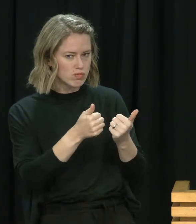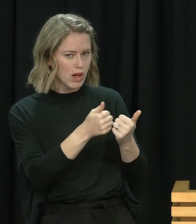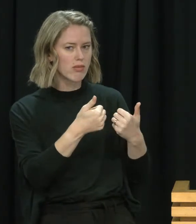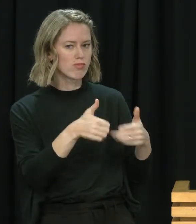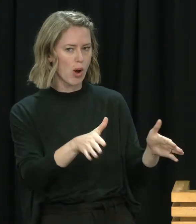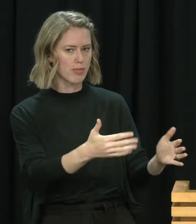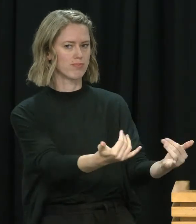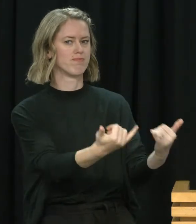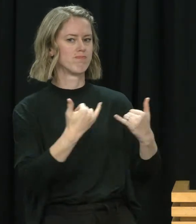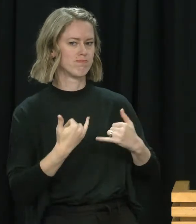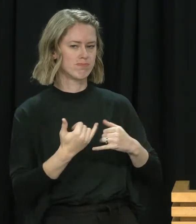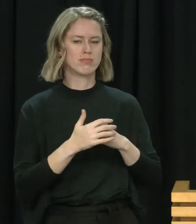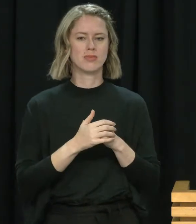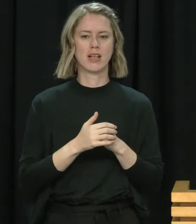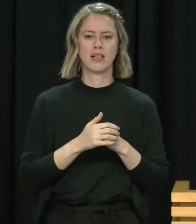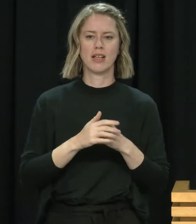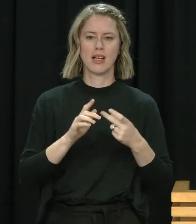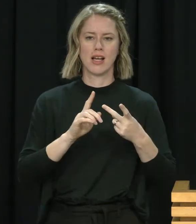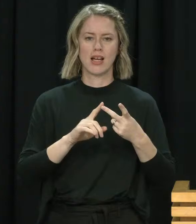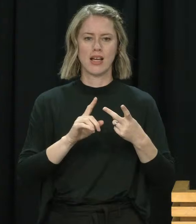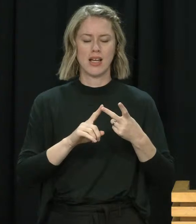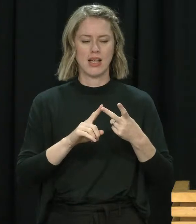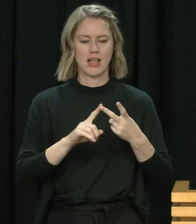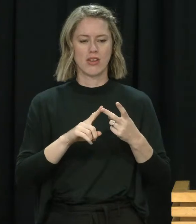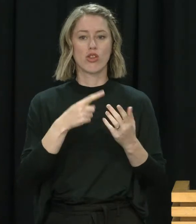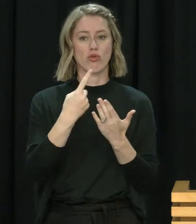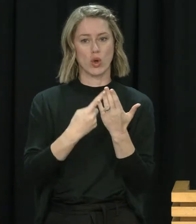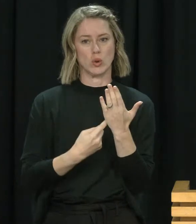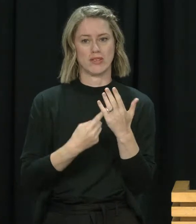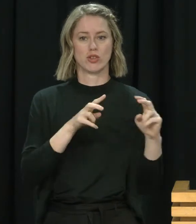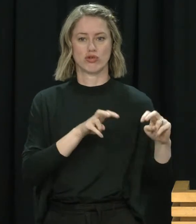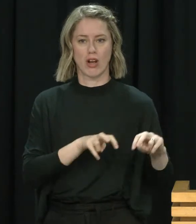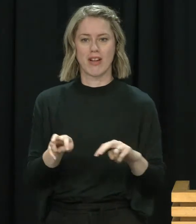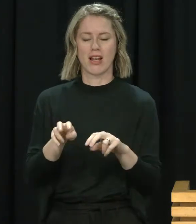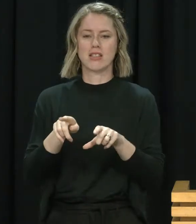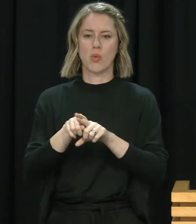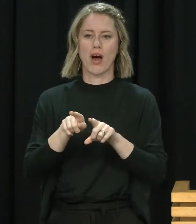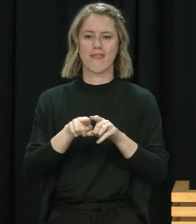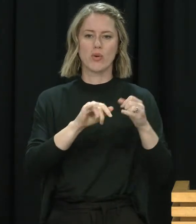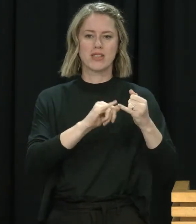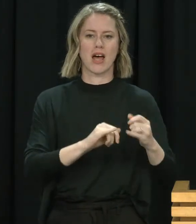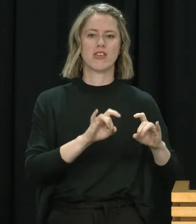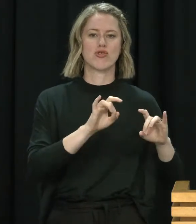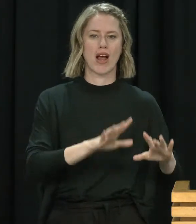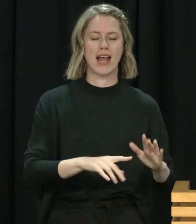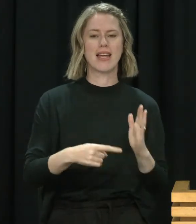that out another few days. It gives us a chance to see what